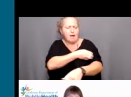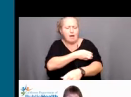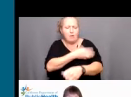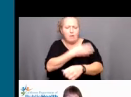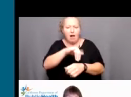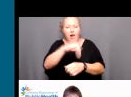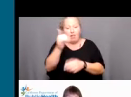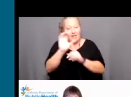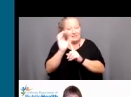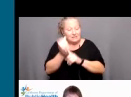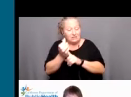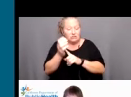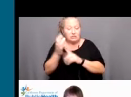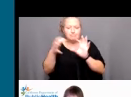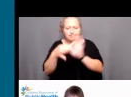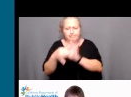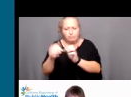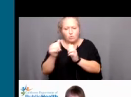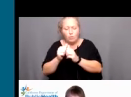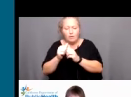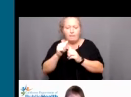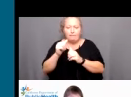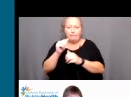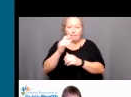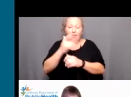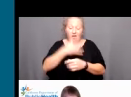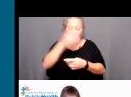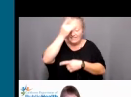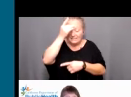work conditions associated with coronary heart disease, high blood